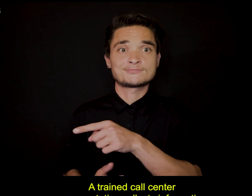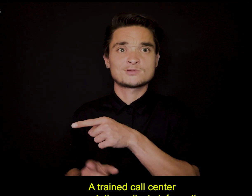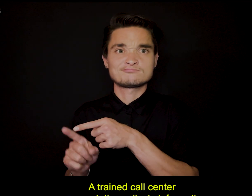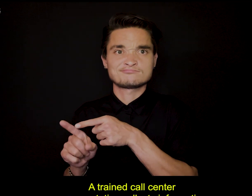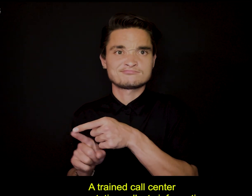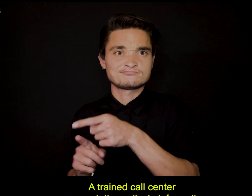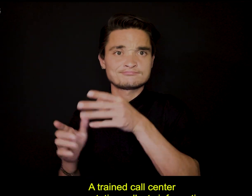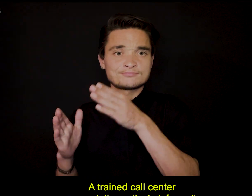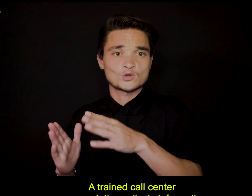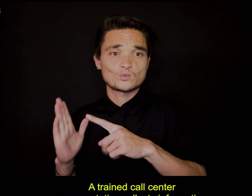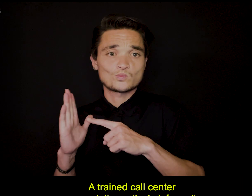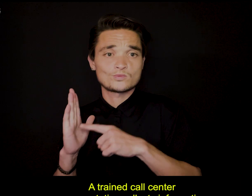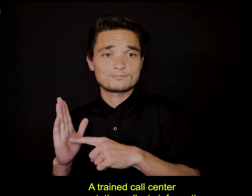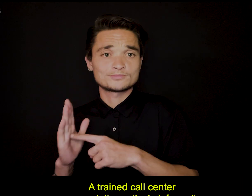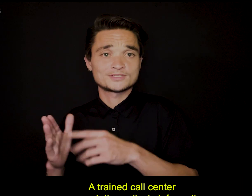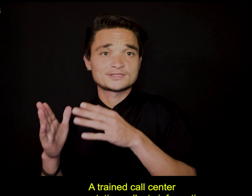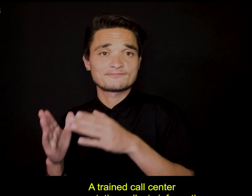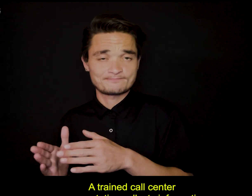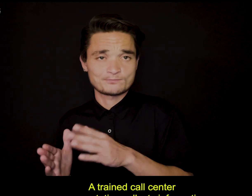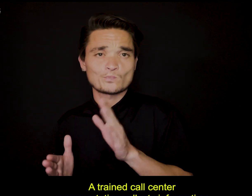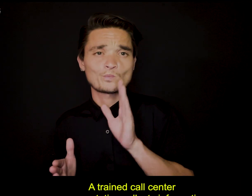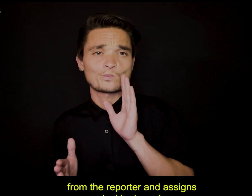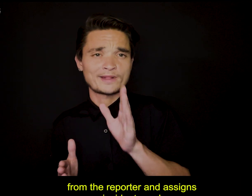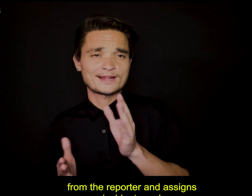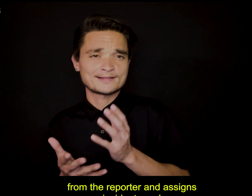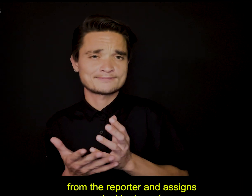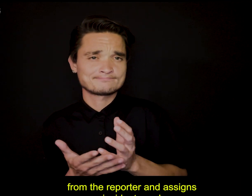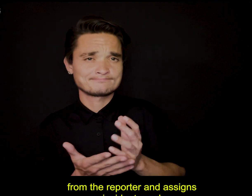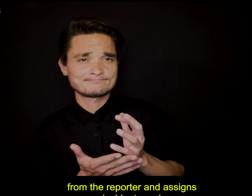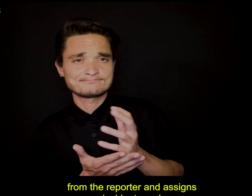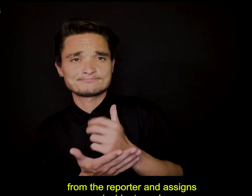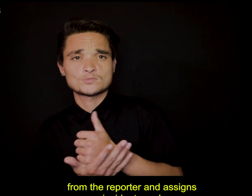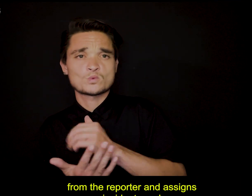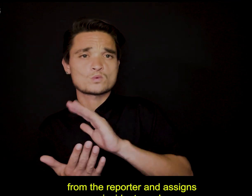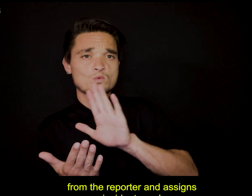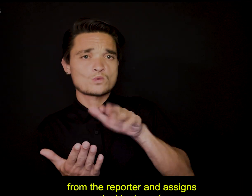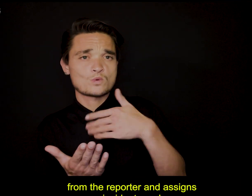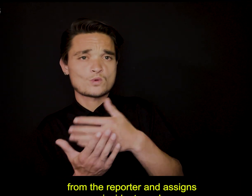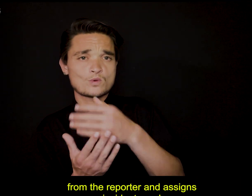A trained call center representative collects information from the reporter and assigns an incident number.